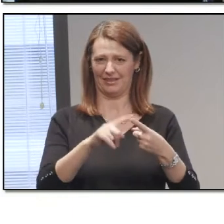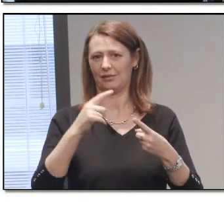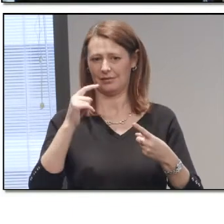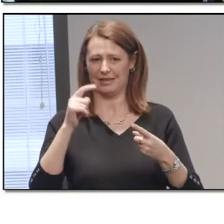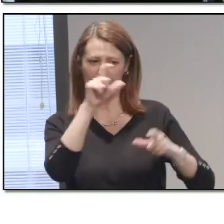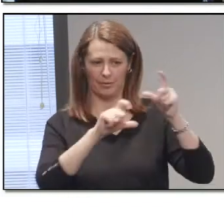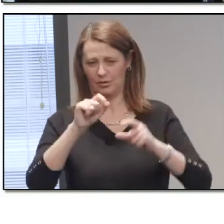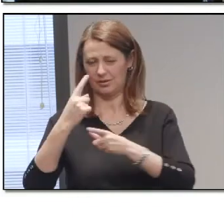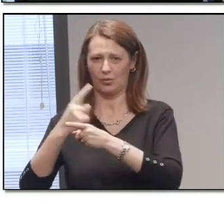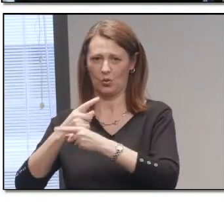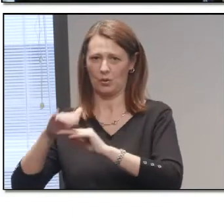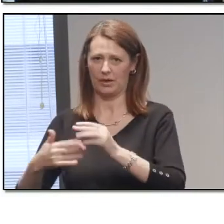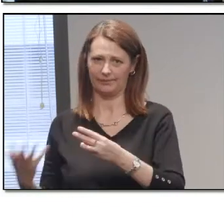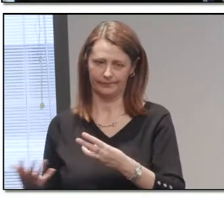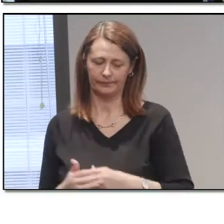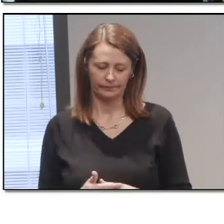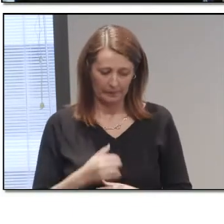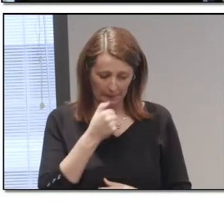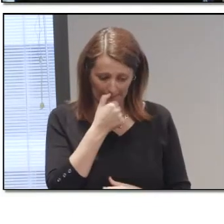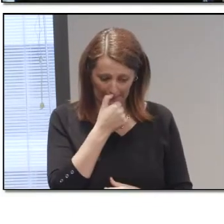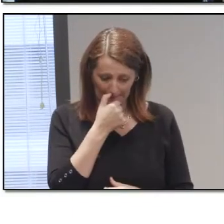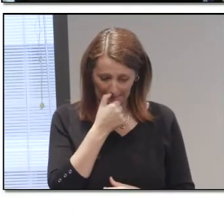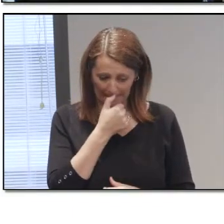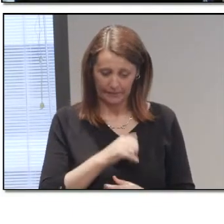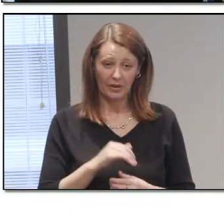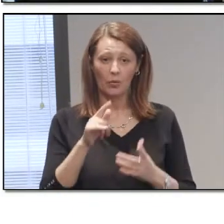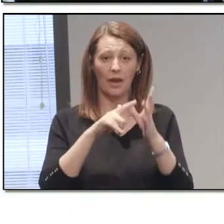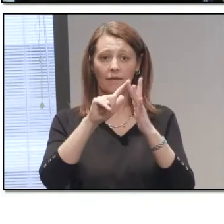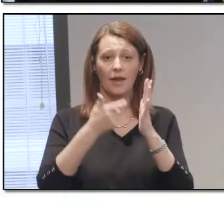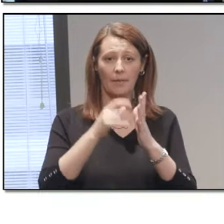to focus some attention on. So, we know with air pollution we've got wood heaters prescribed